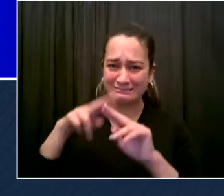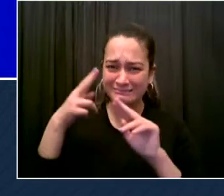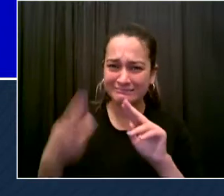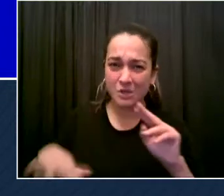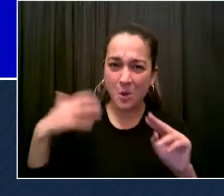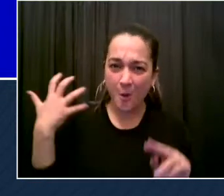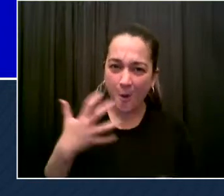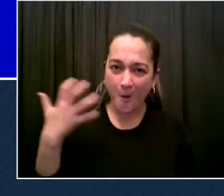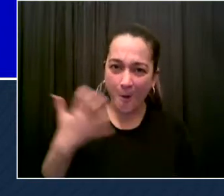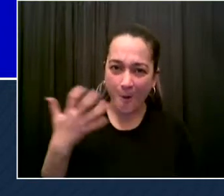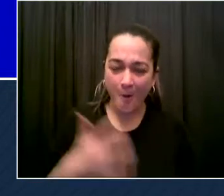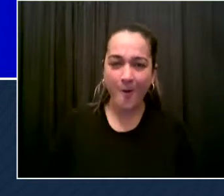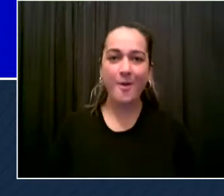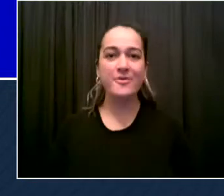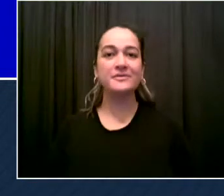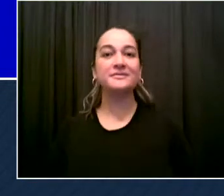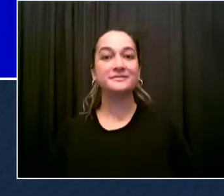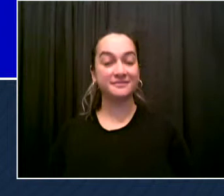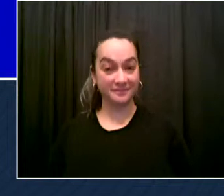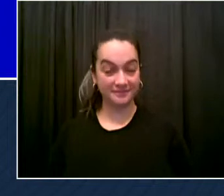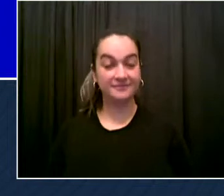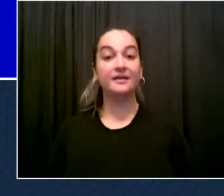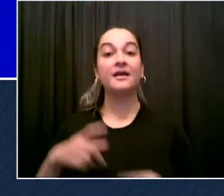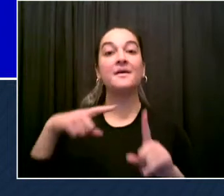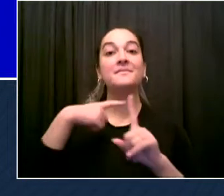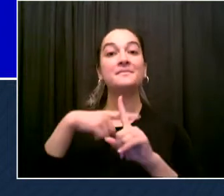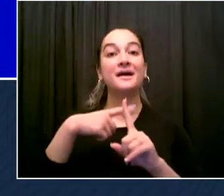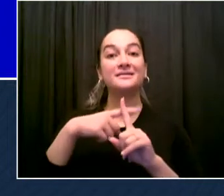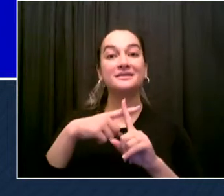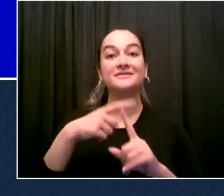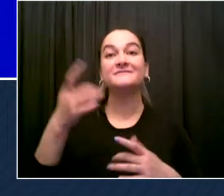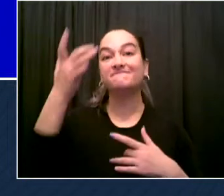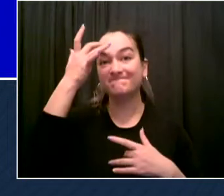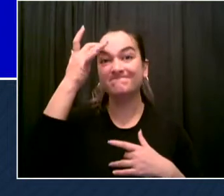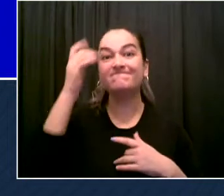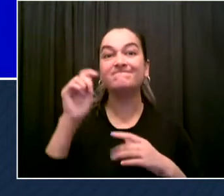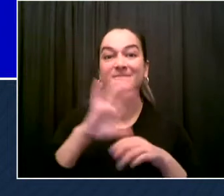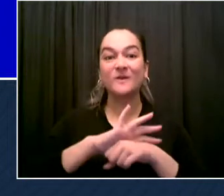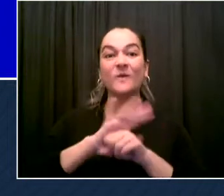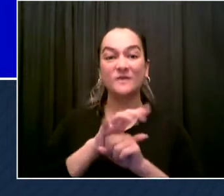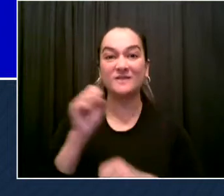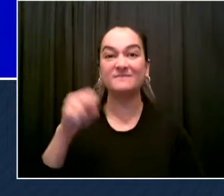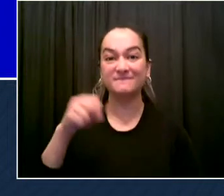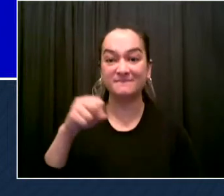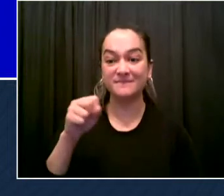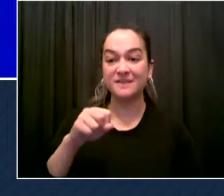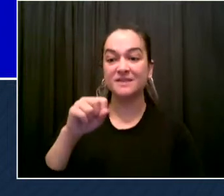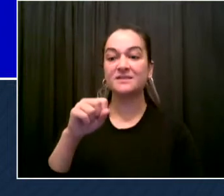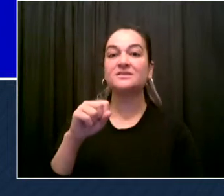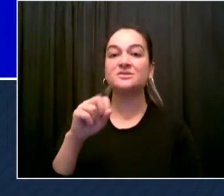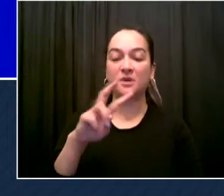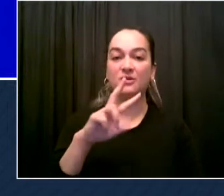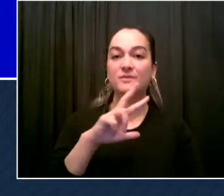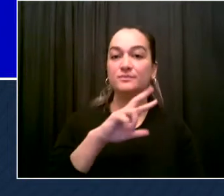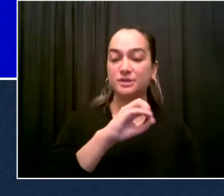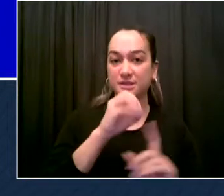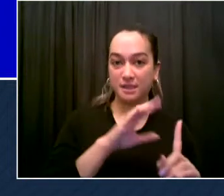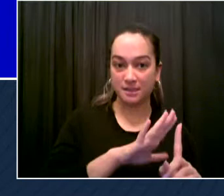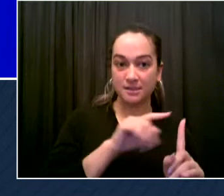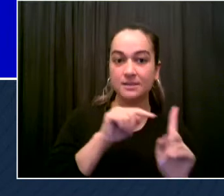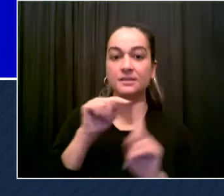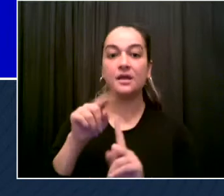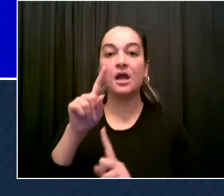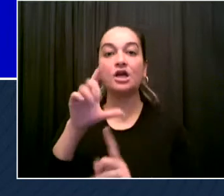59 PATIENTS,